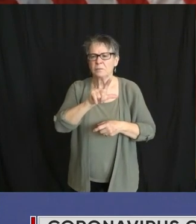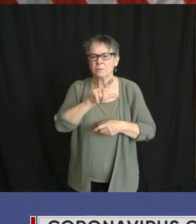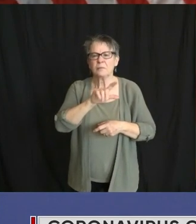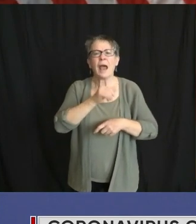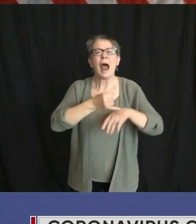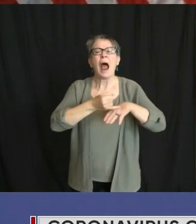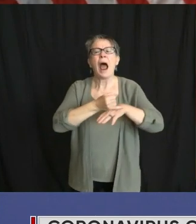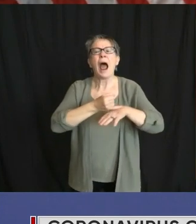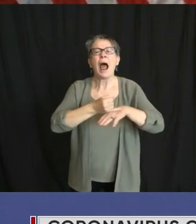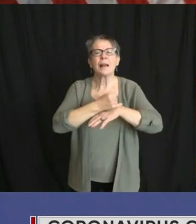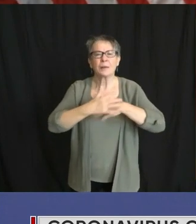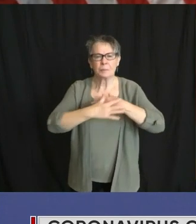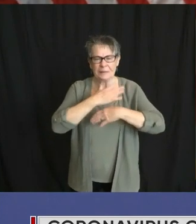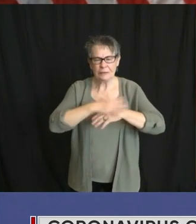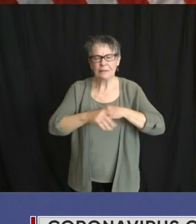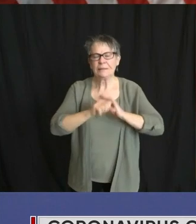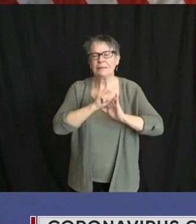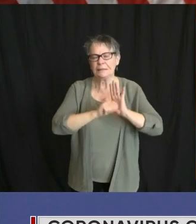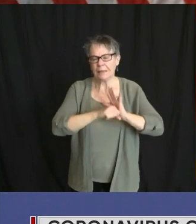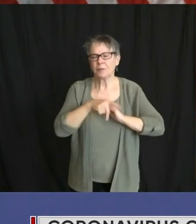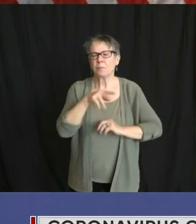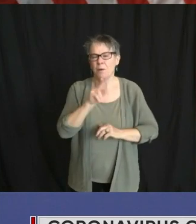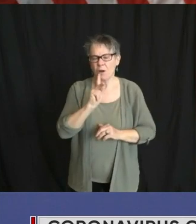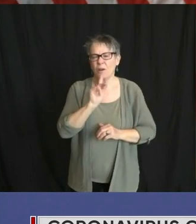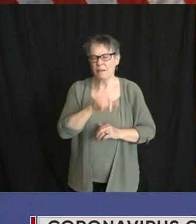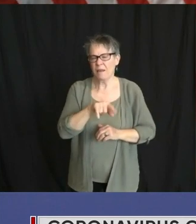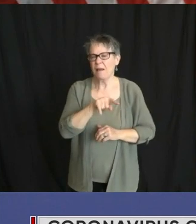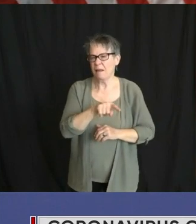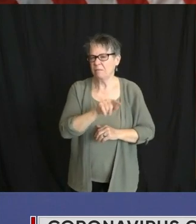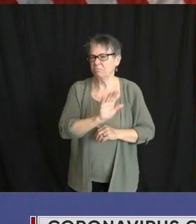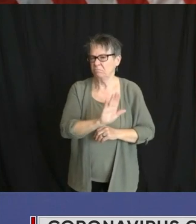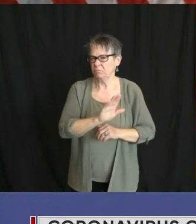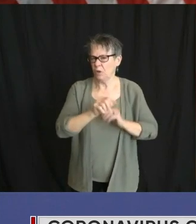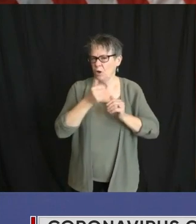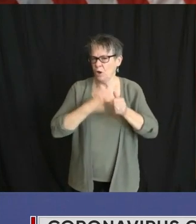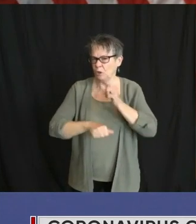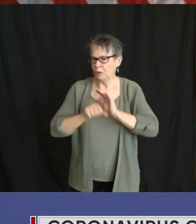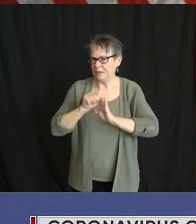MUNICIPALITIES.